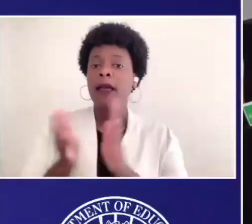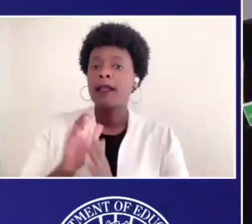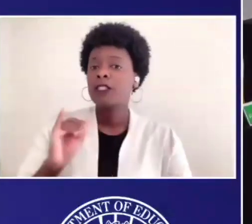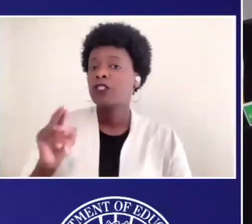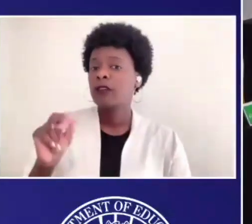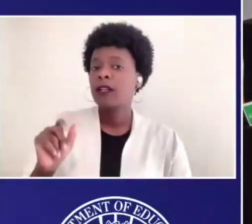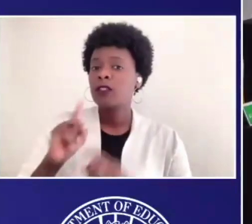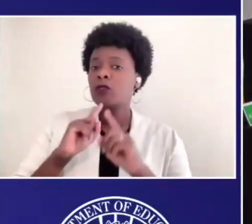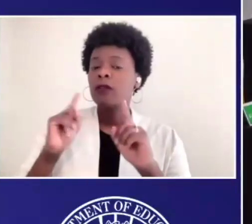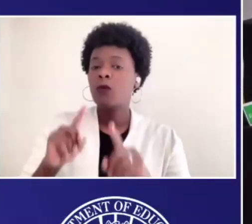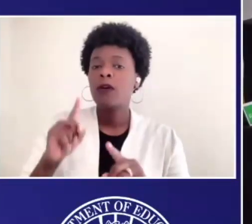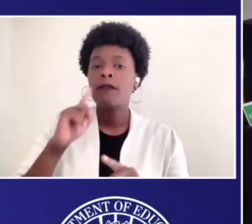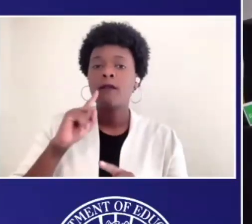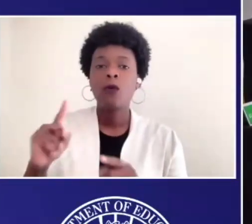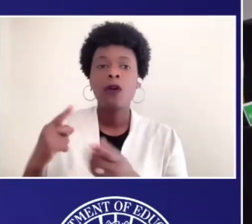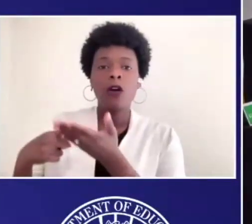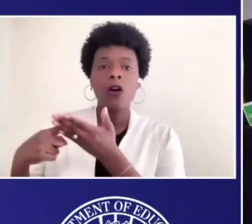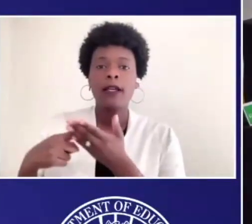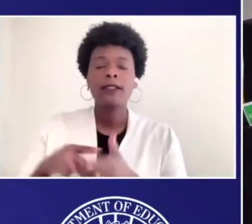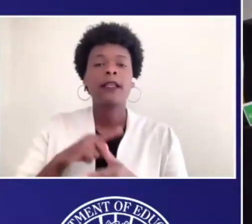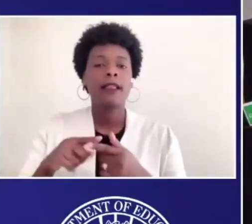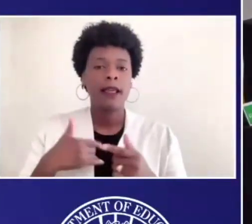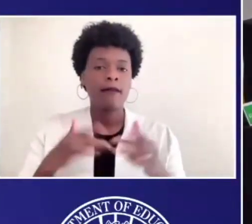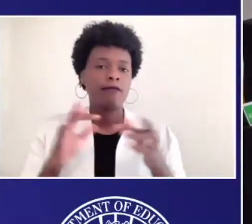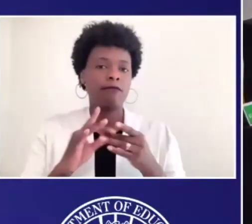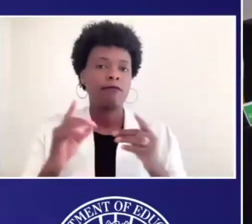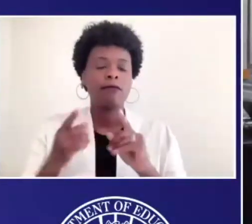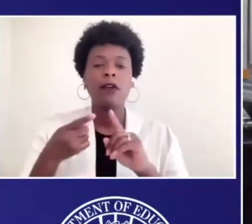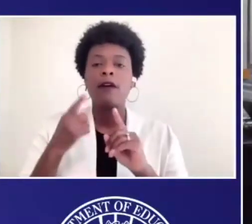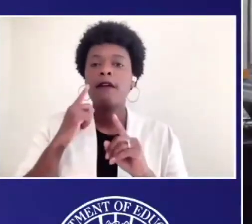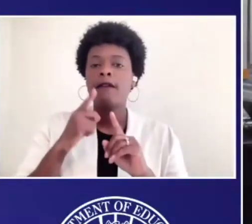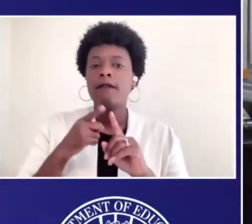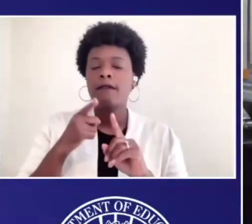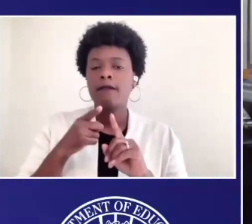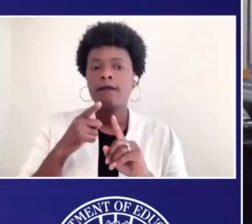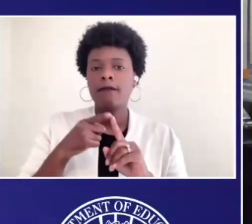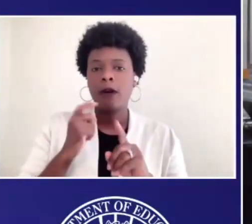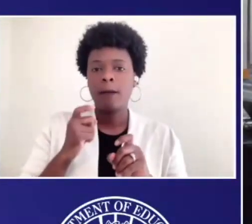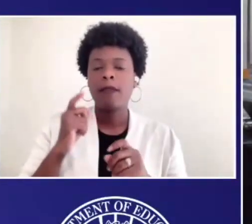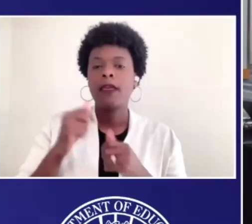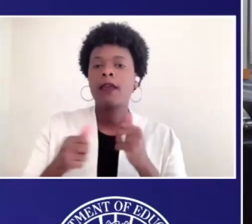the caucus. And, Jenna, when you're finished, we'll have remarks from our Undersecretary. Thank you. I just wanted to share the